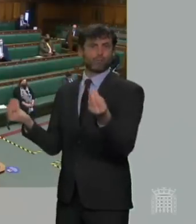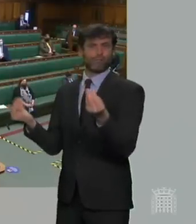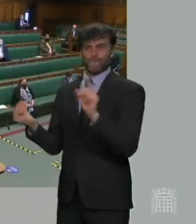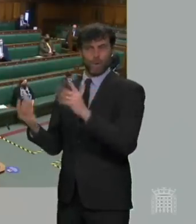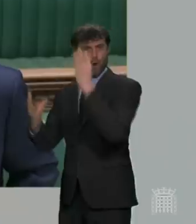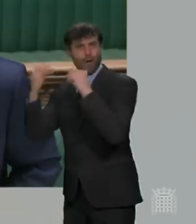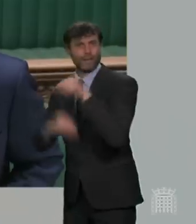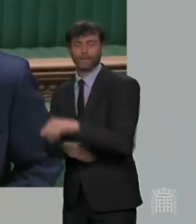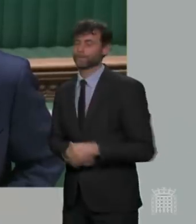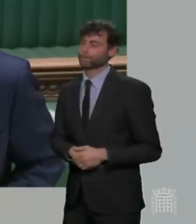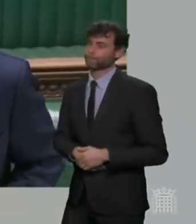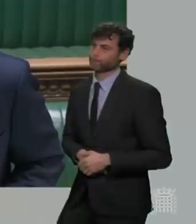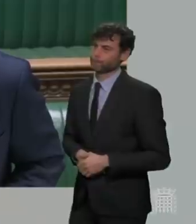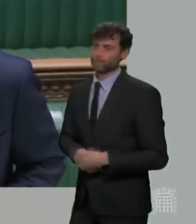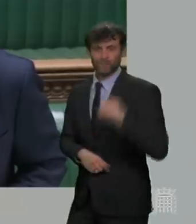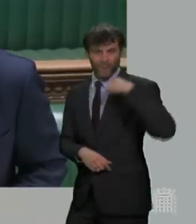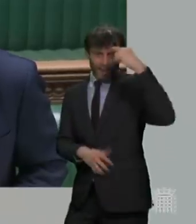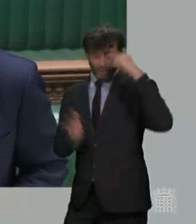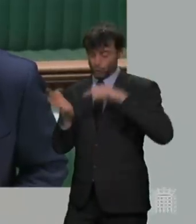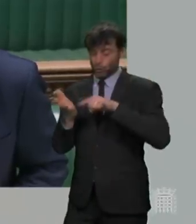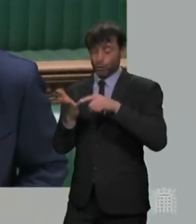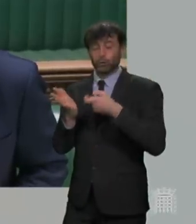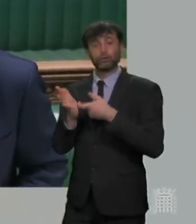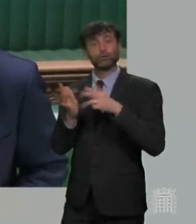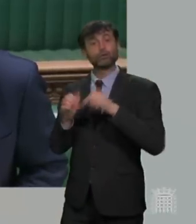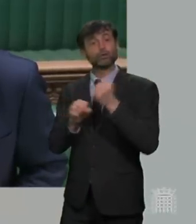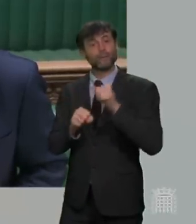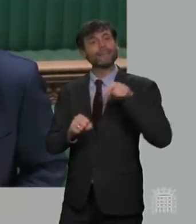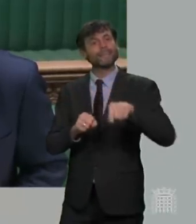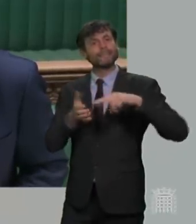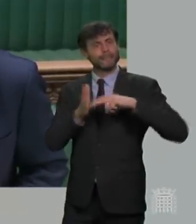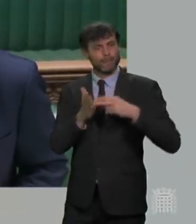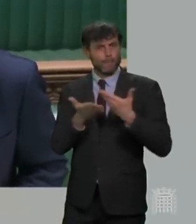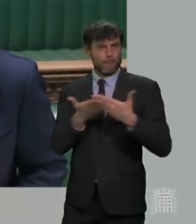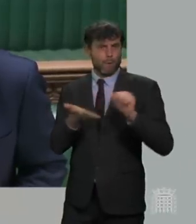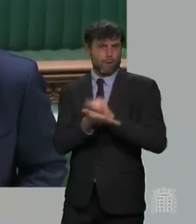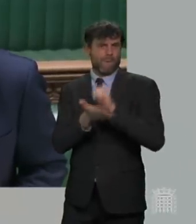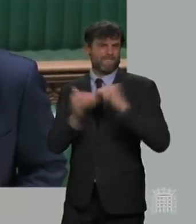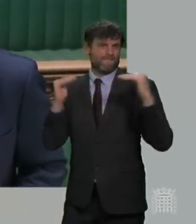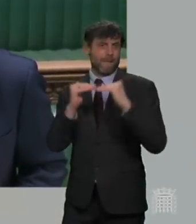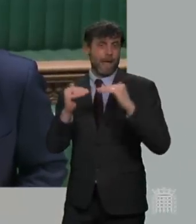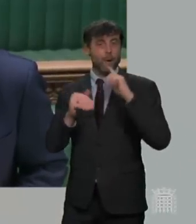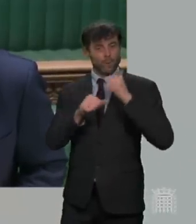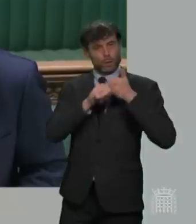the Turing scheme is fairer and will enable students on lower incomes to have access